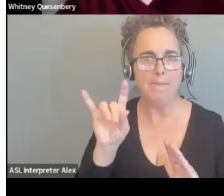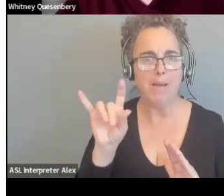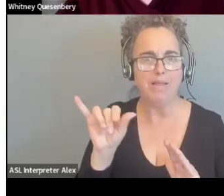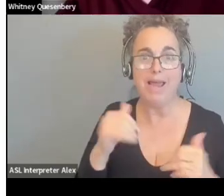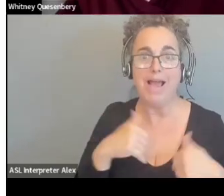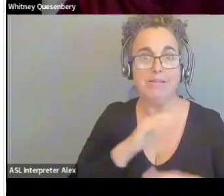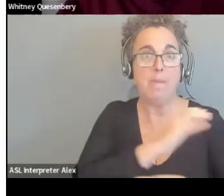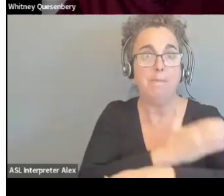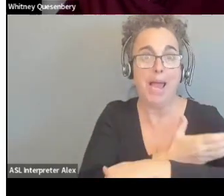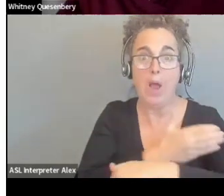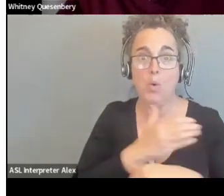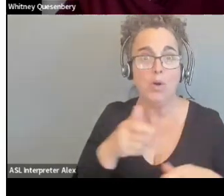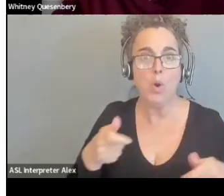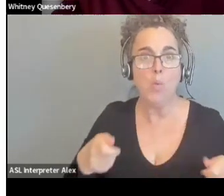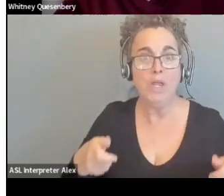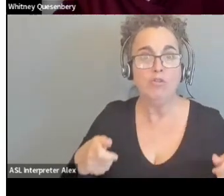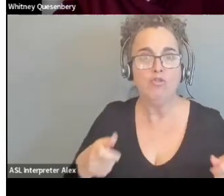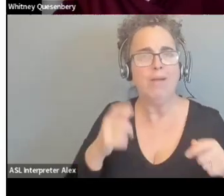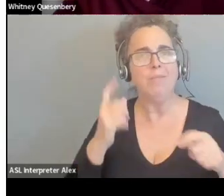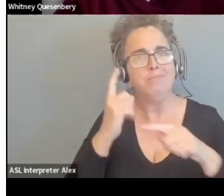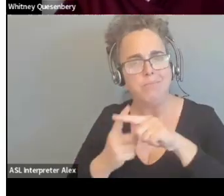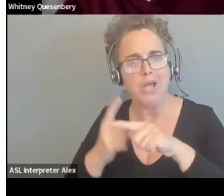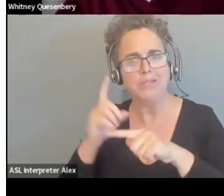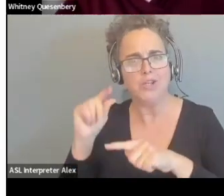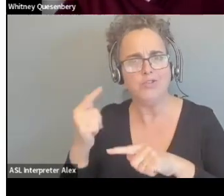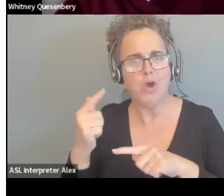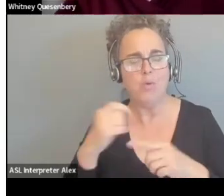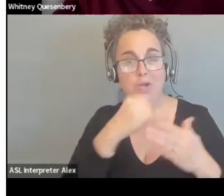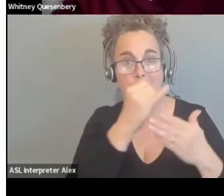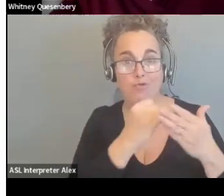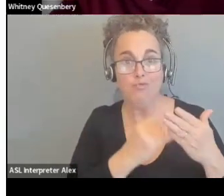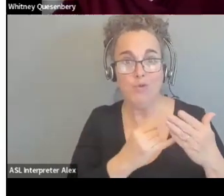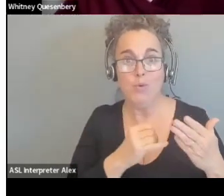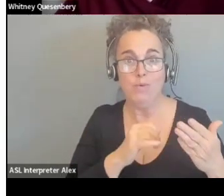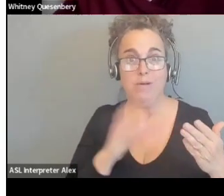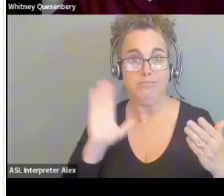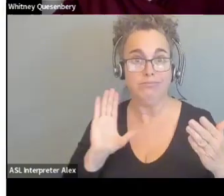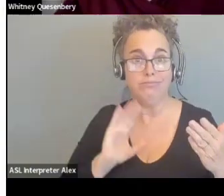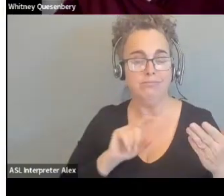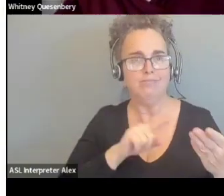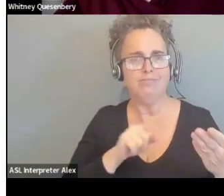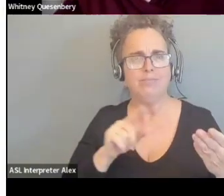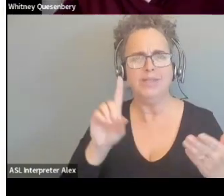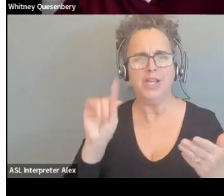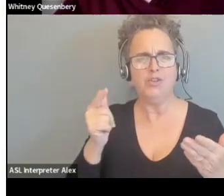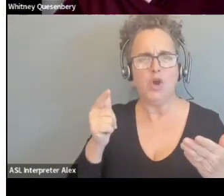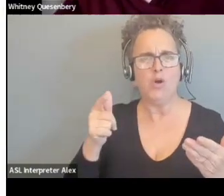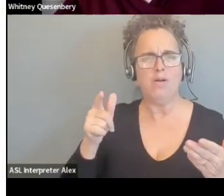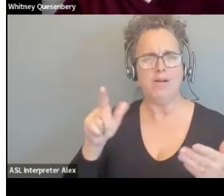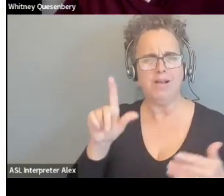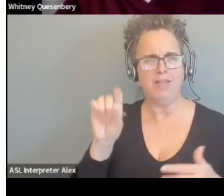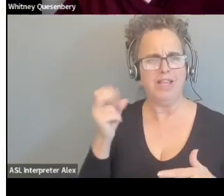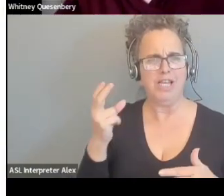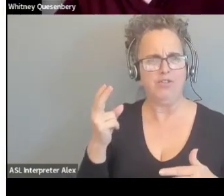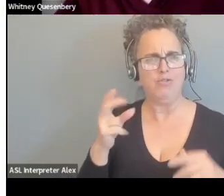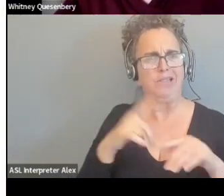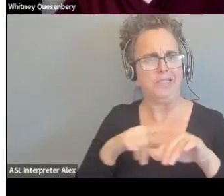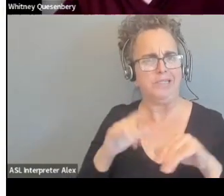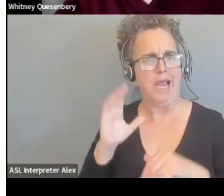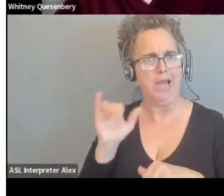and a dog, the way she was drawn, had her dogs leash on the same side of her wheelchair as her as her power controls.